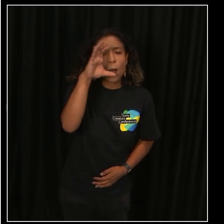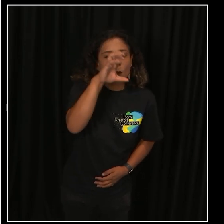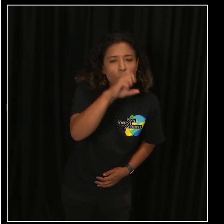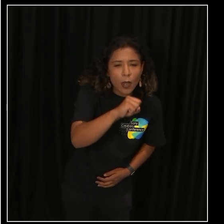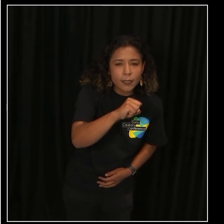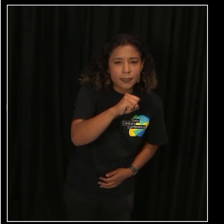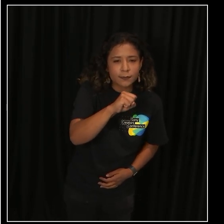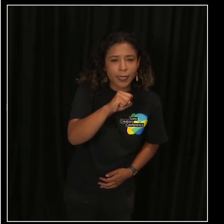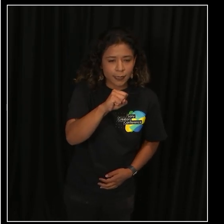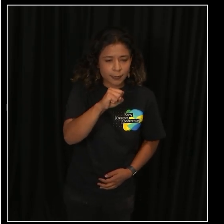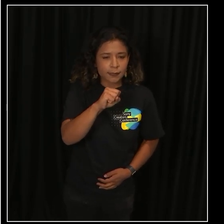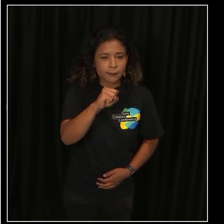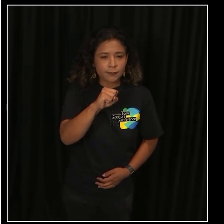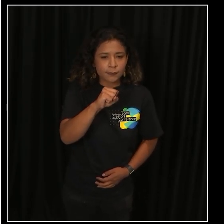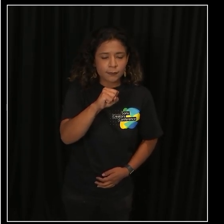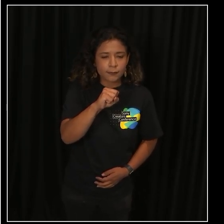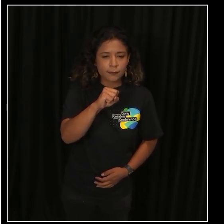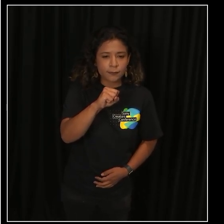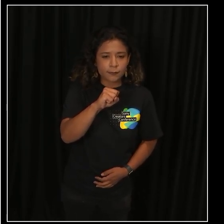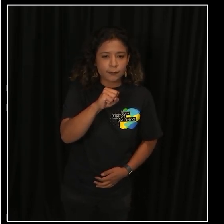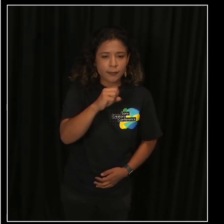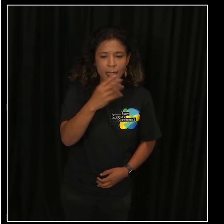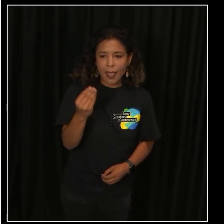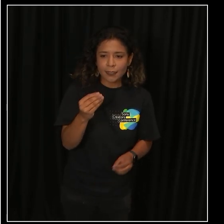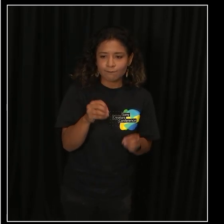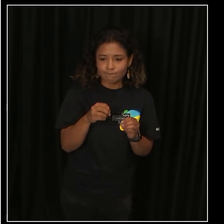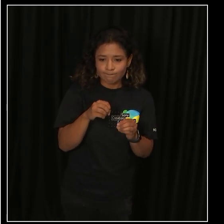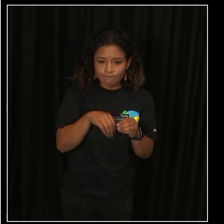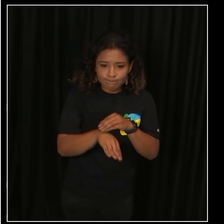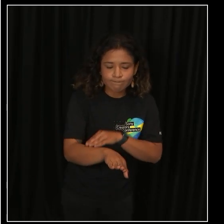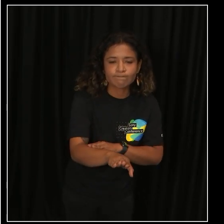the rendering equation into a multi communication of two integral.